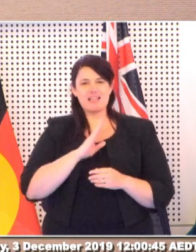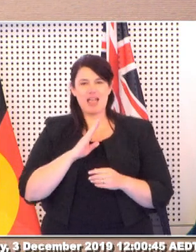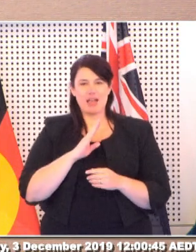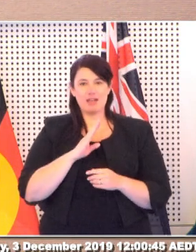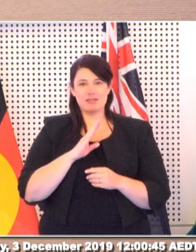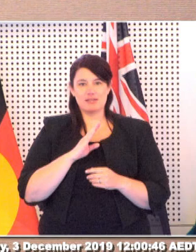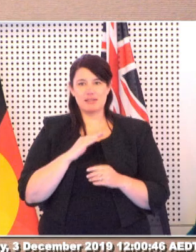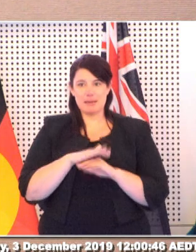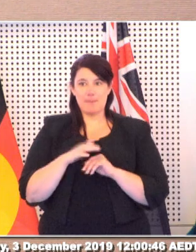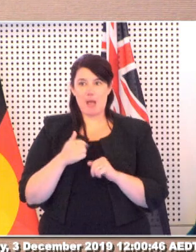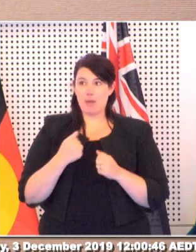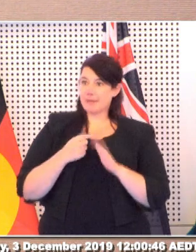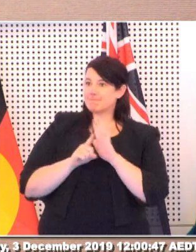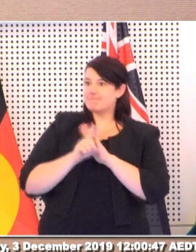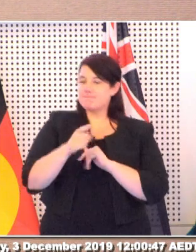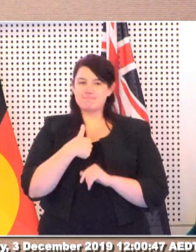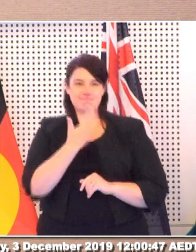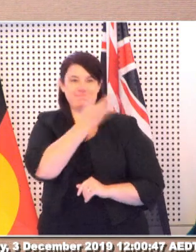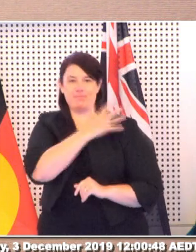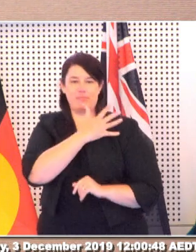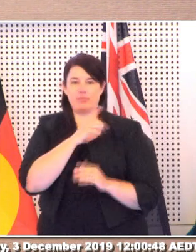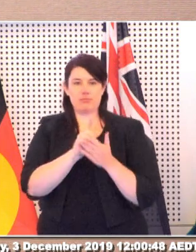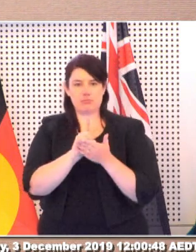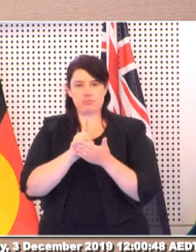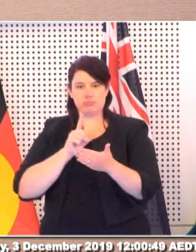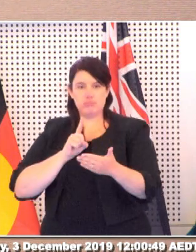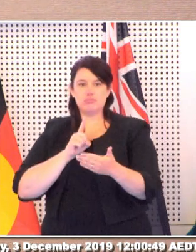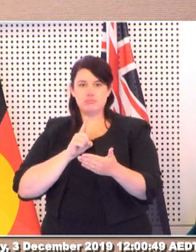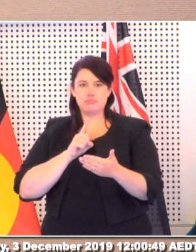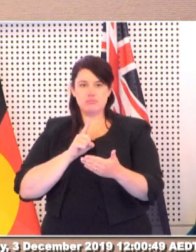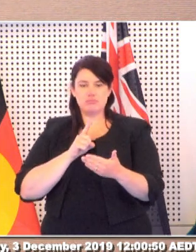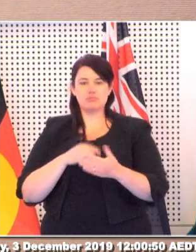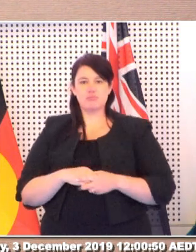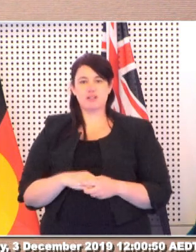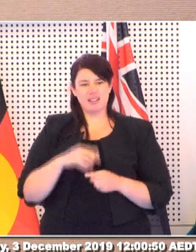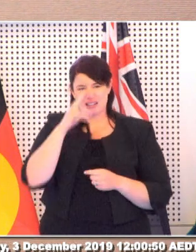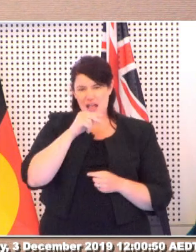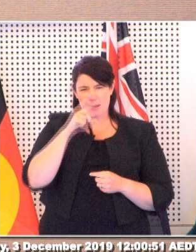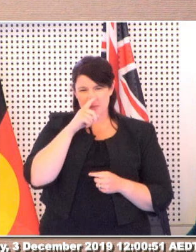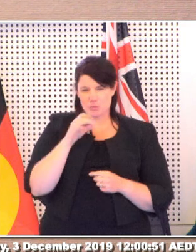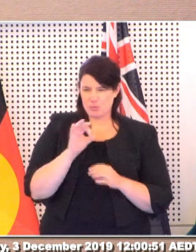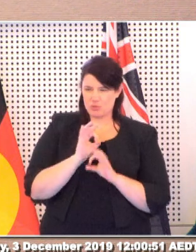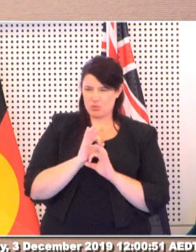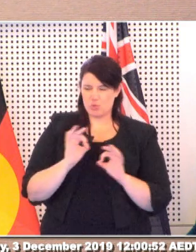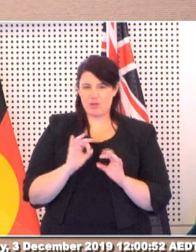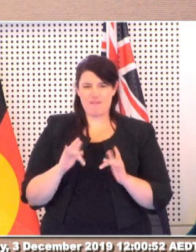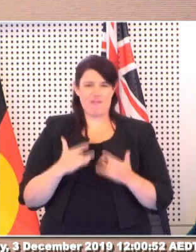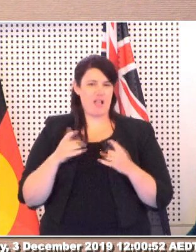are in the world and making yourself less visible. Young people shouldn’t be feeling that.